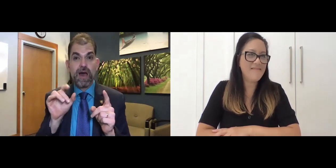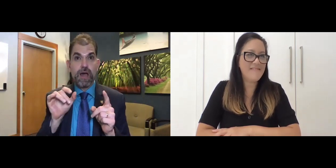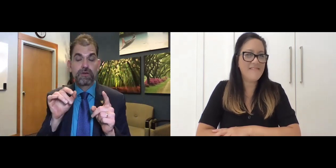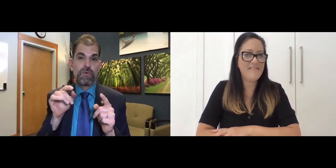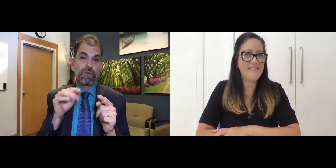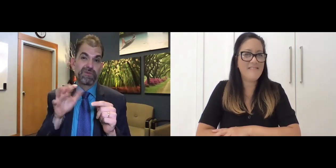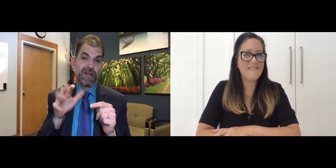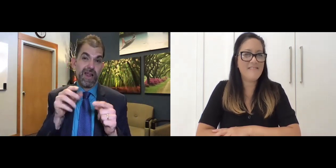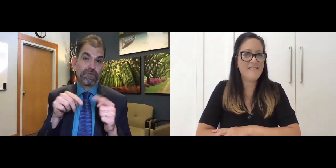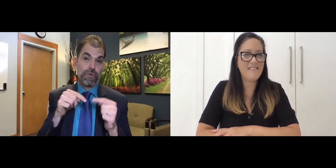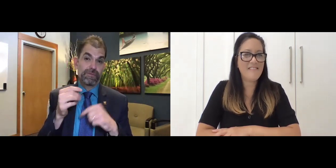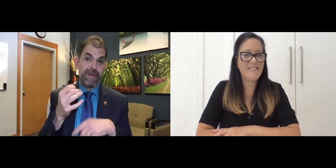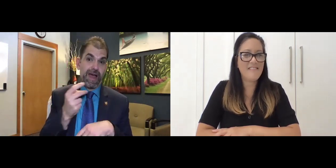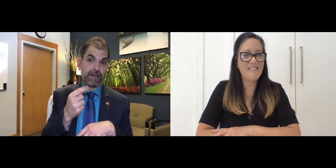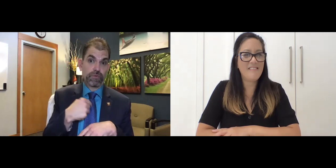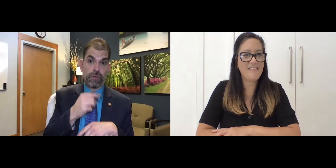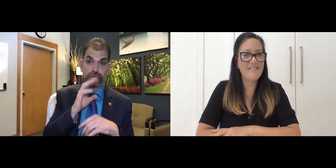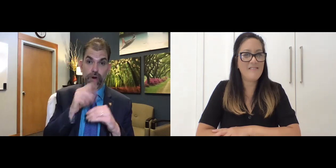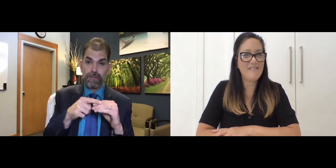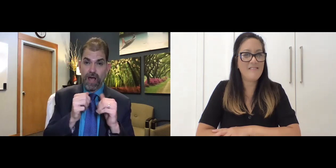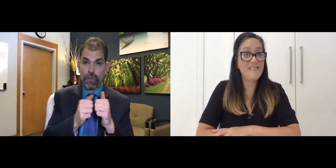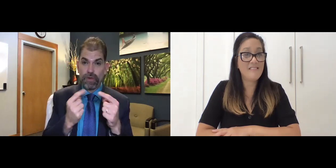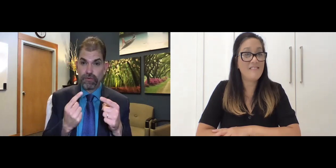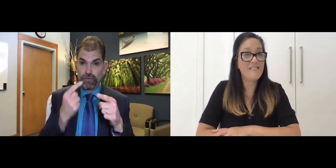But now what we're noticing